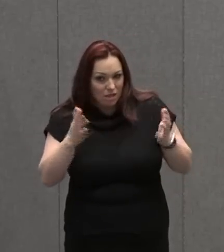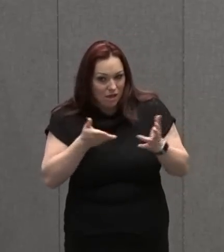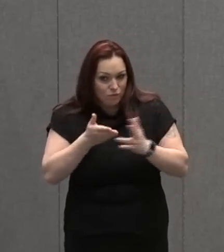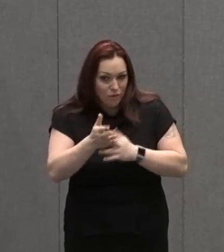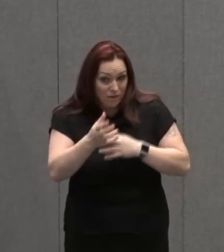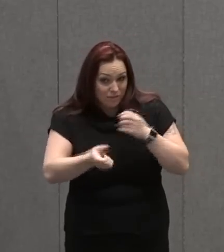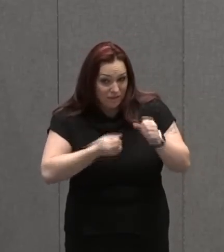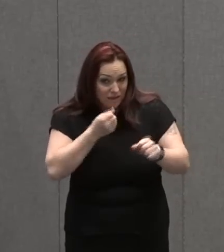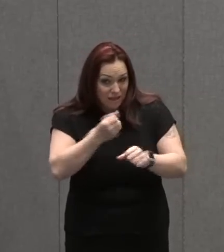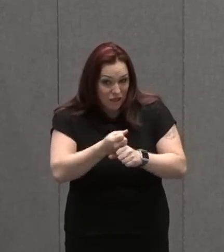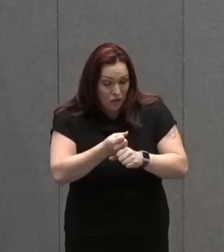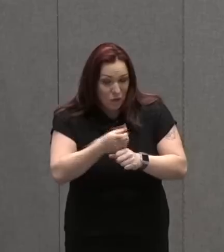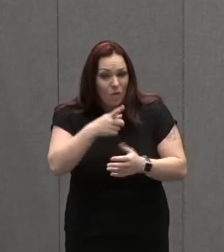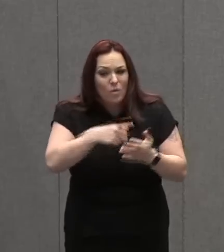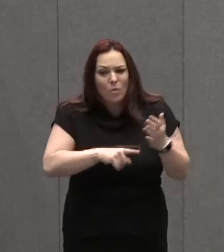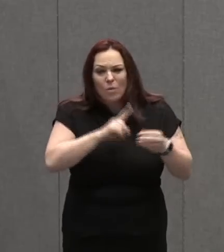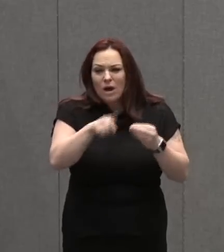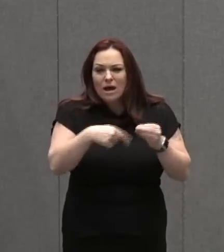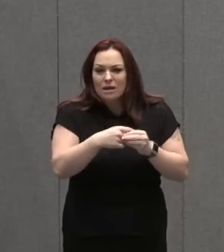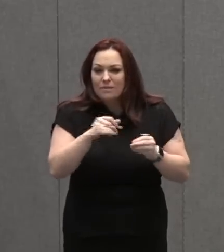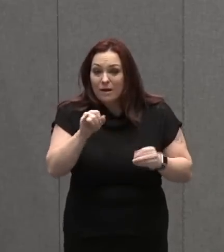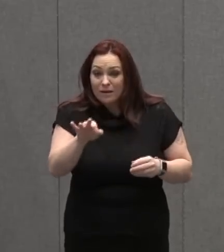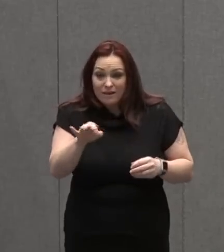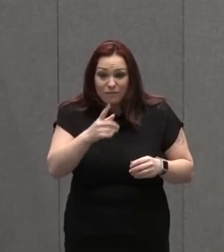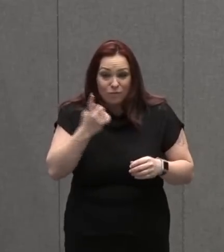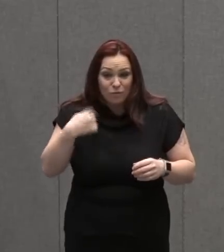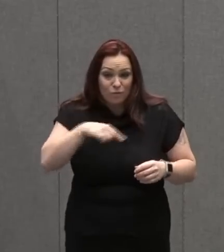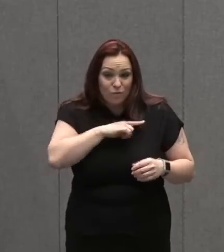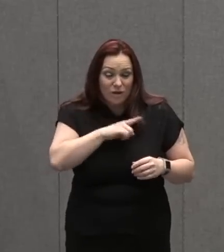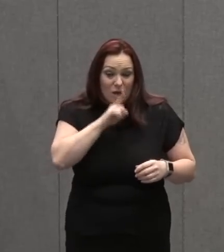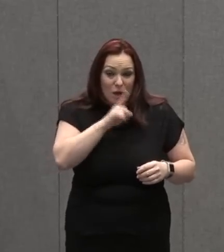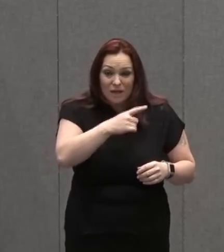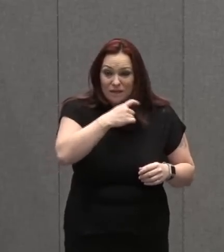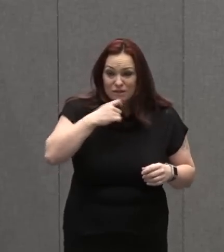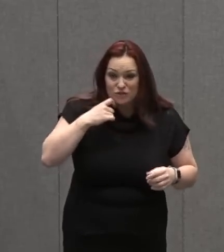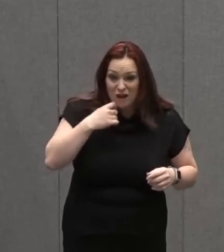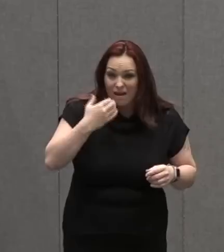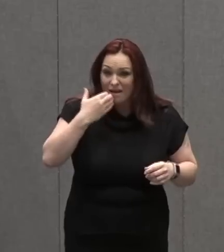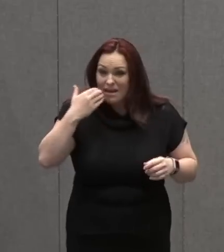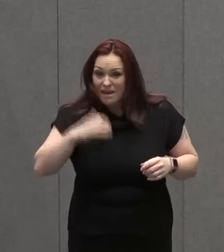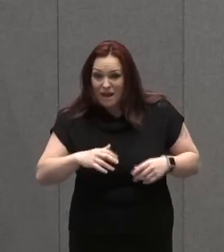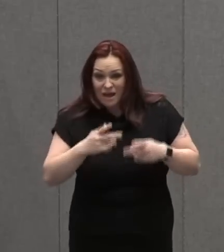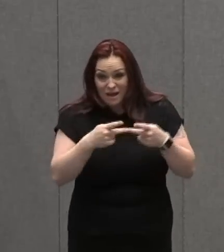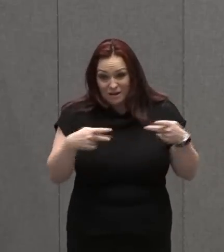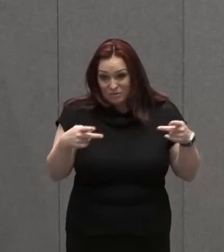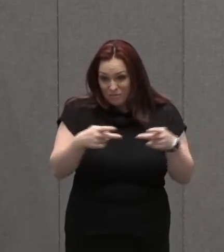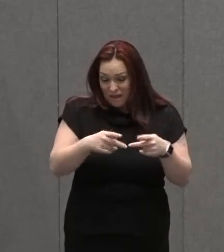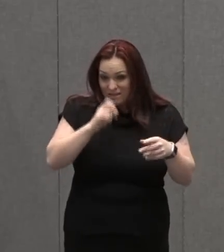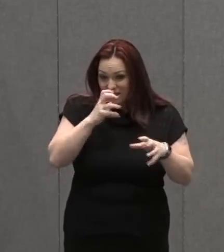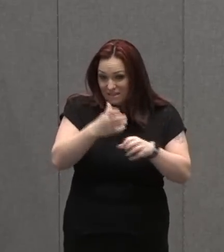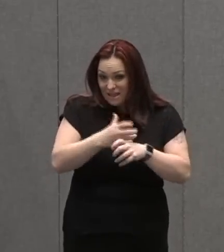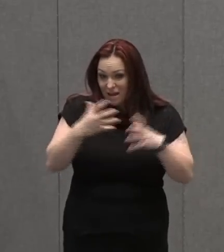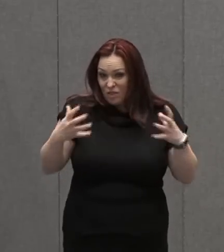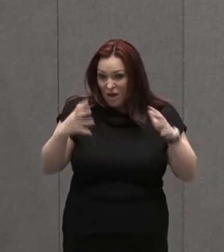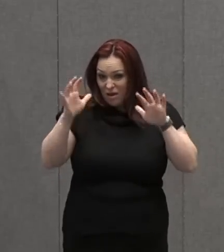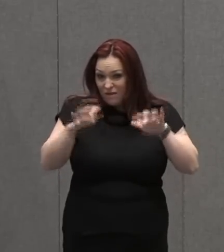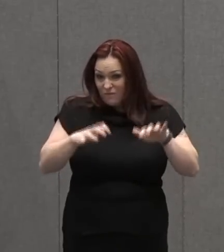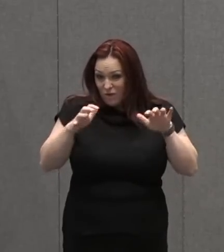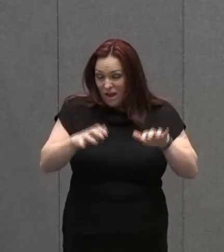What about if we're in a dry hot place, doesn't get a lot of rain, doesn't get any snow,